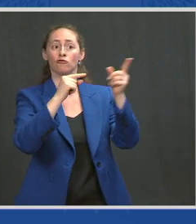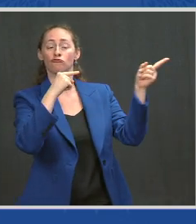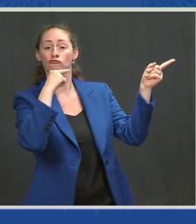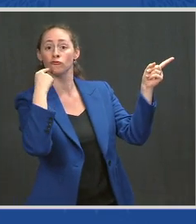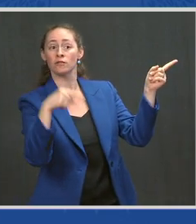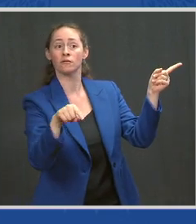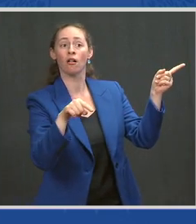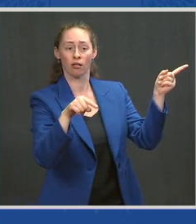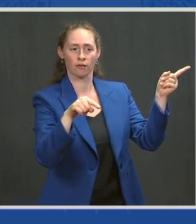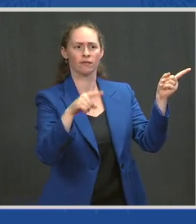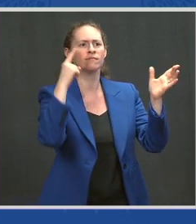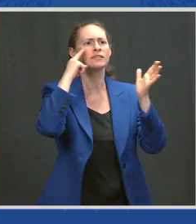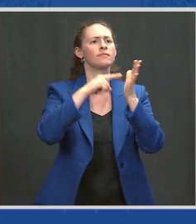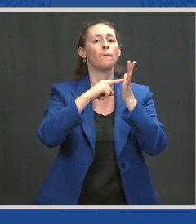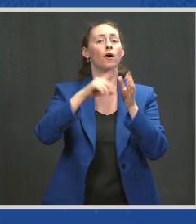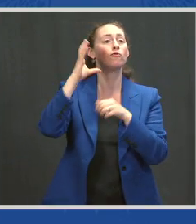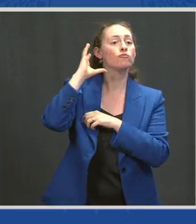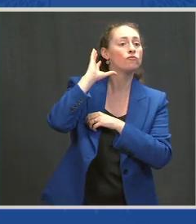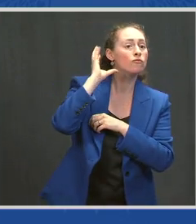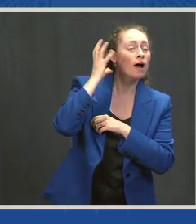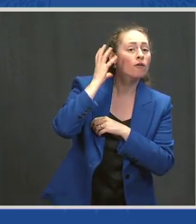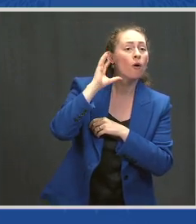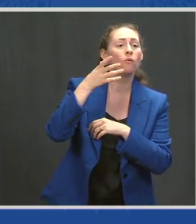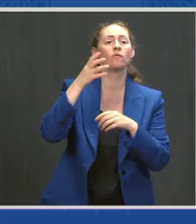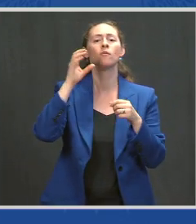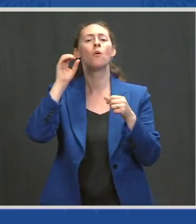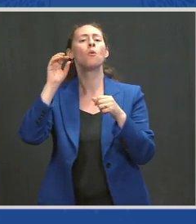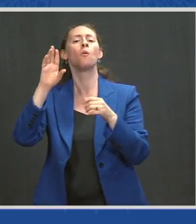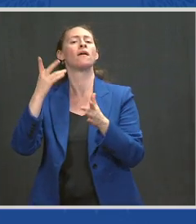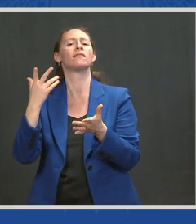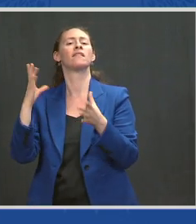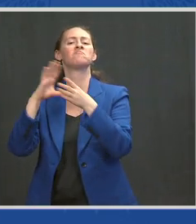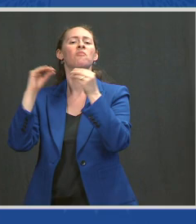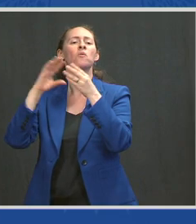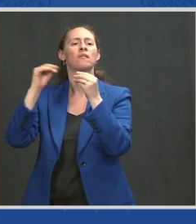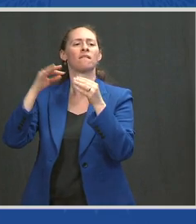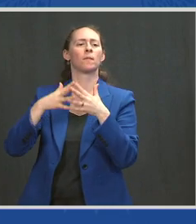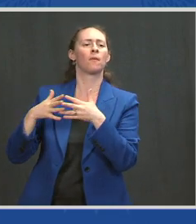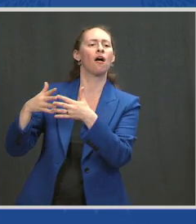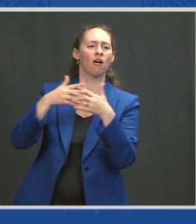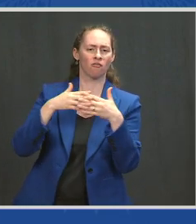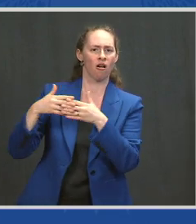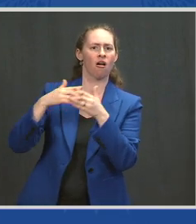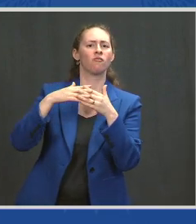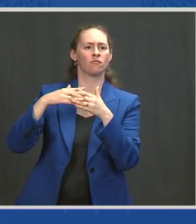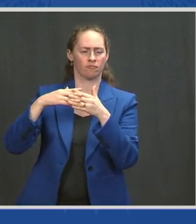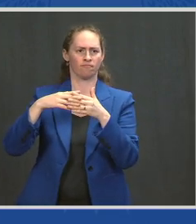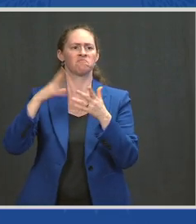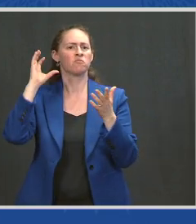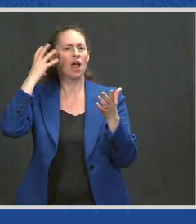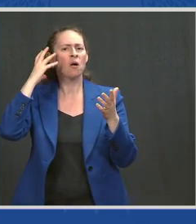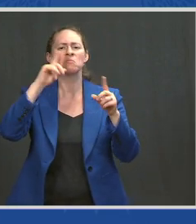Voice of America; Current Time TV channel, where I work, are branded foreign agents --